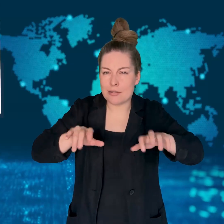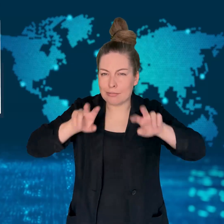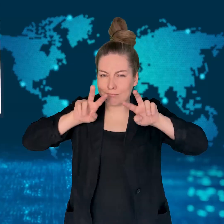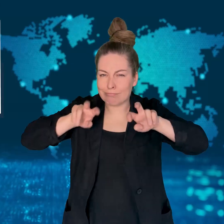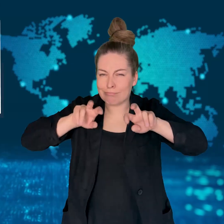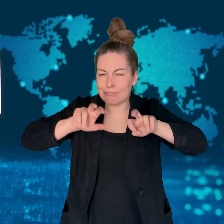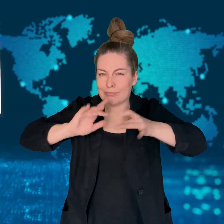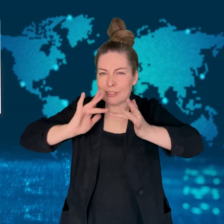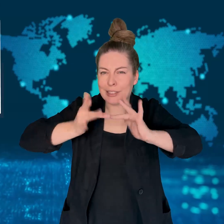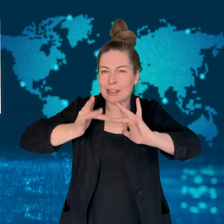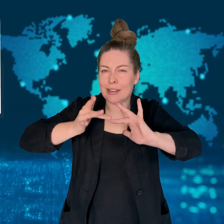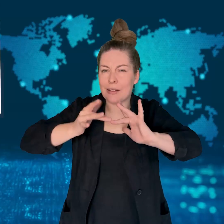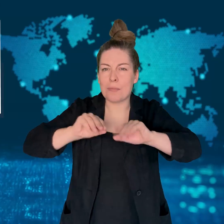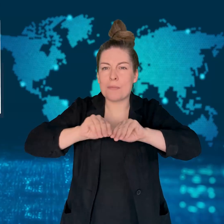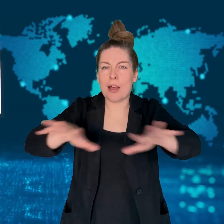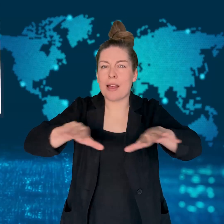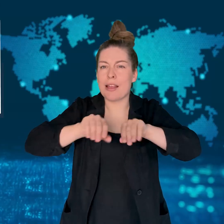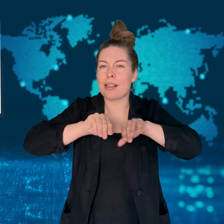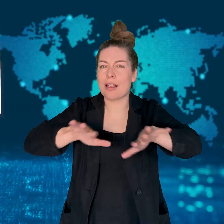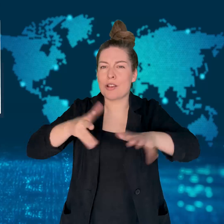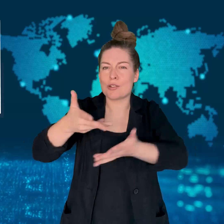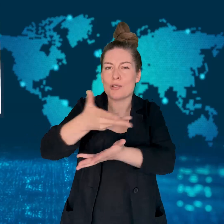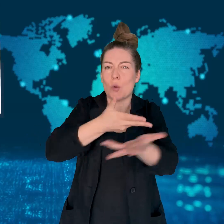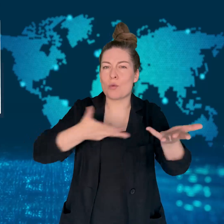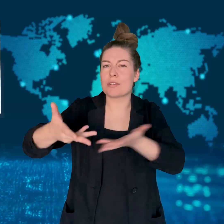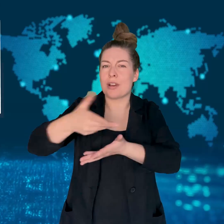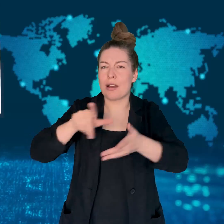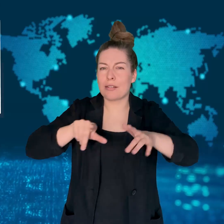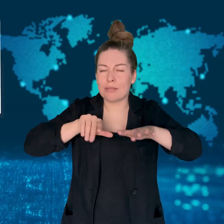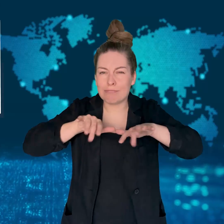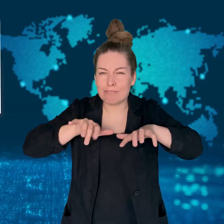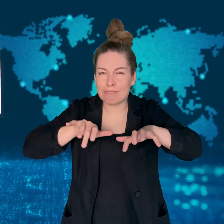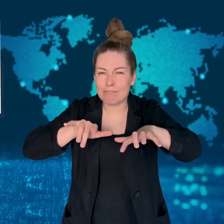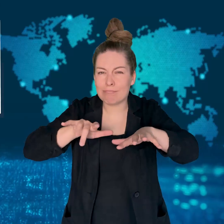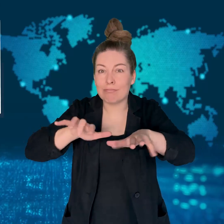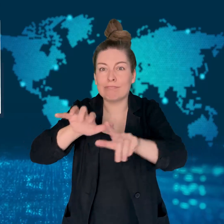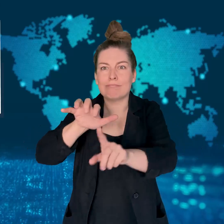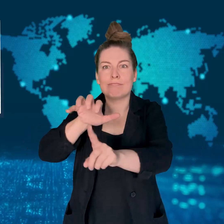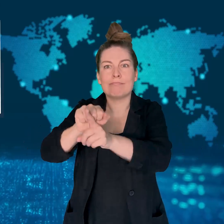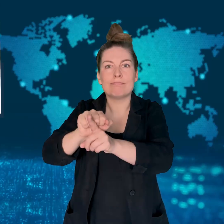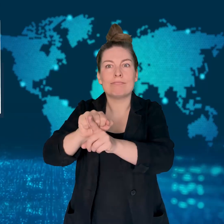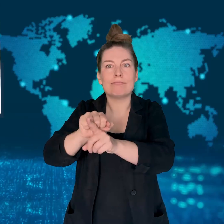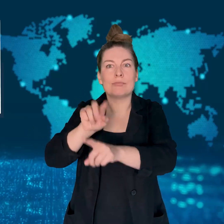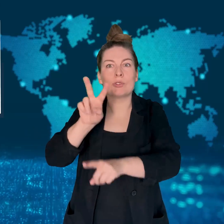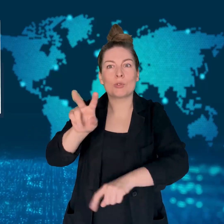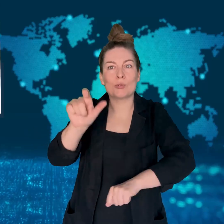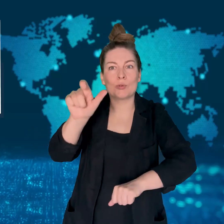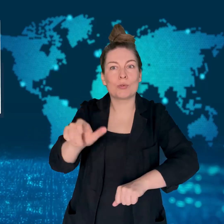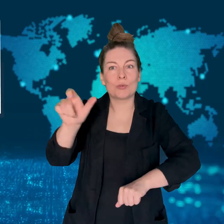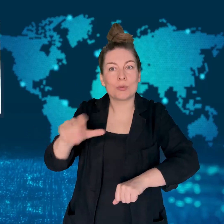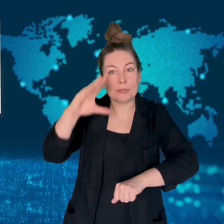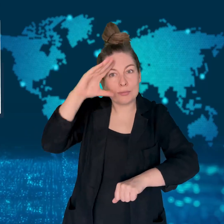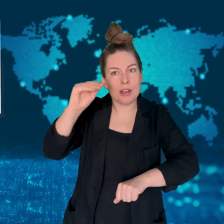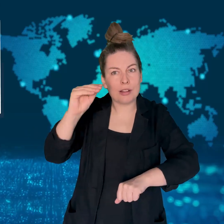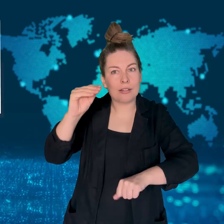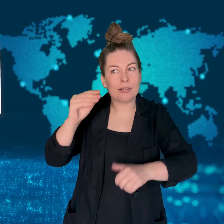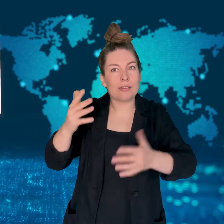on social media as police investigated the death of a 16-year old boy.